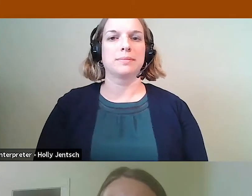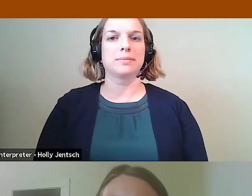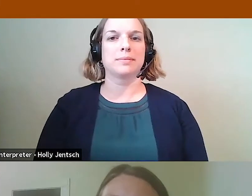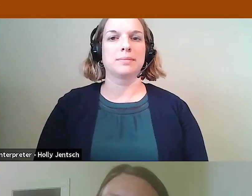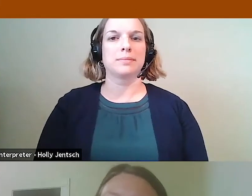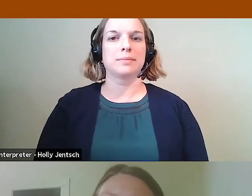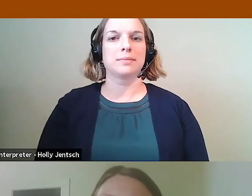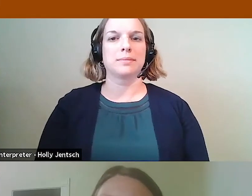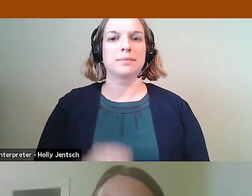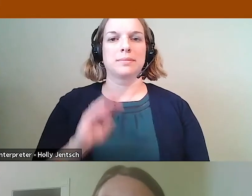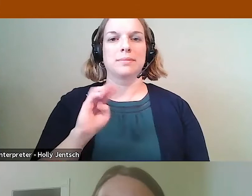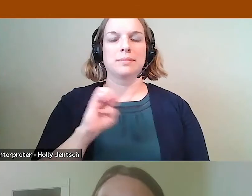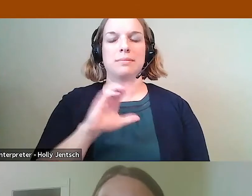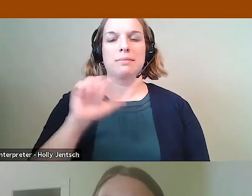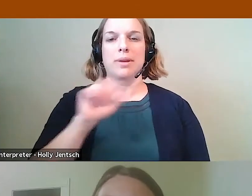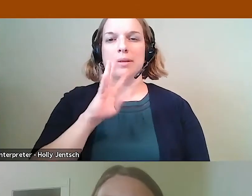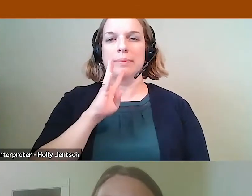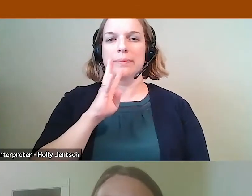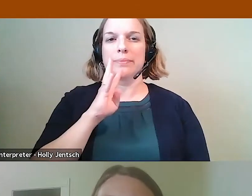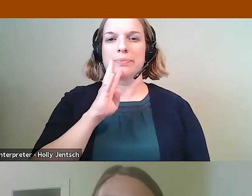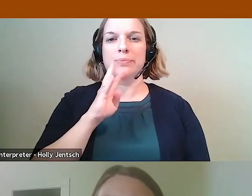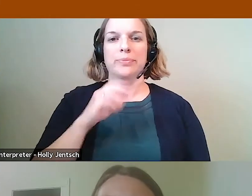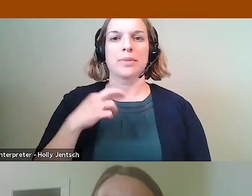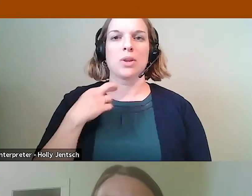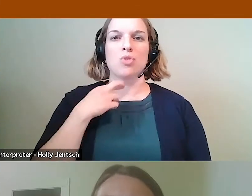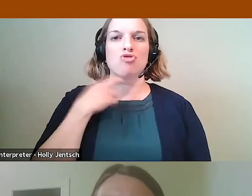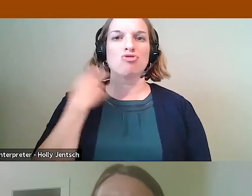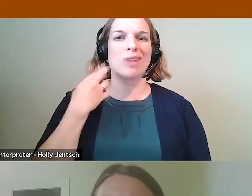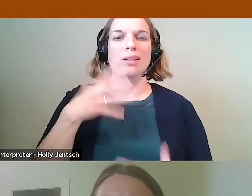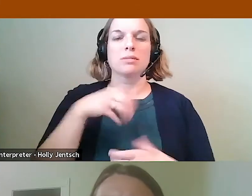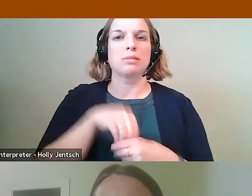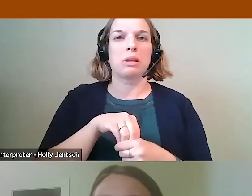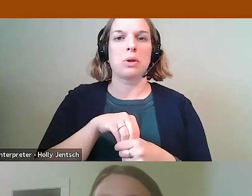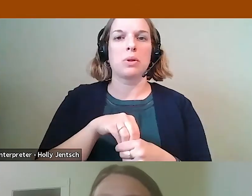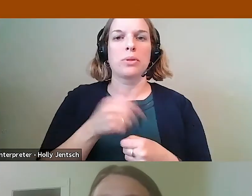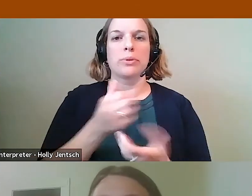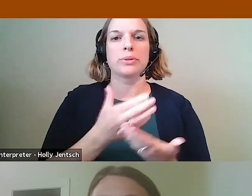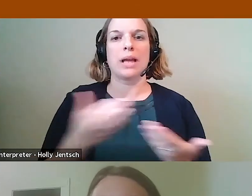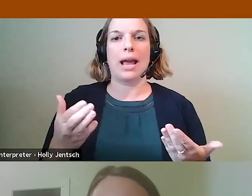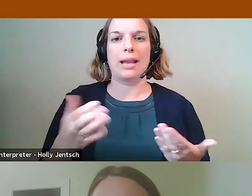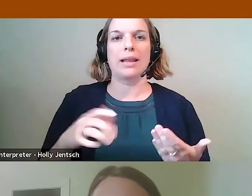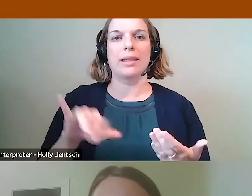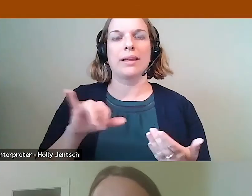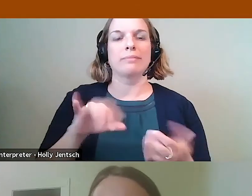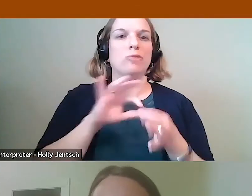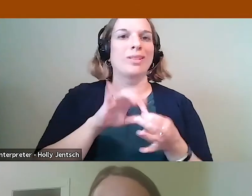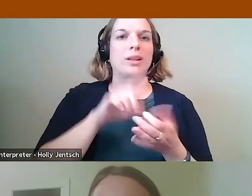Usually the risks would just cover anything, like, from an audit perspective if they've ever had--